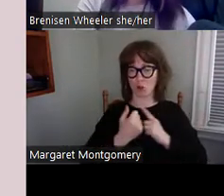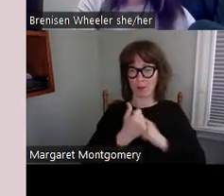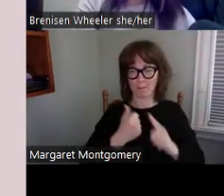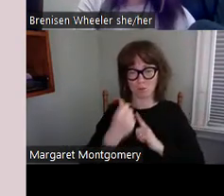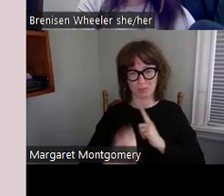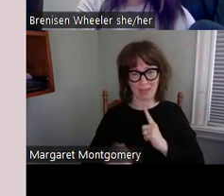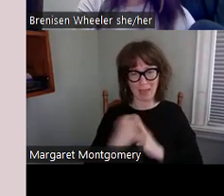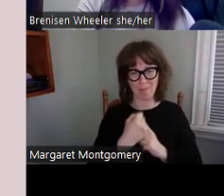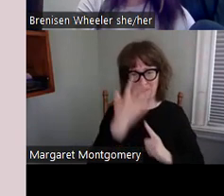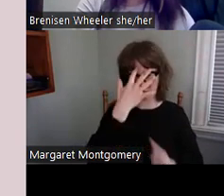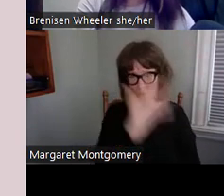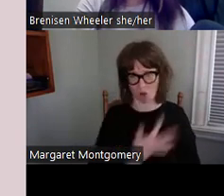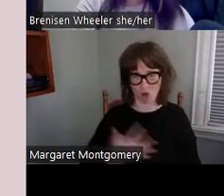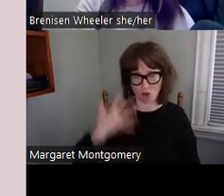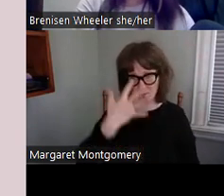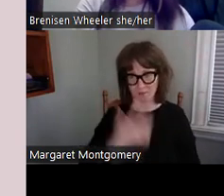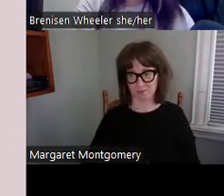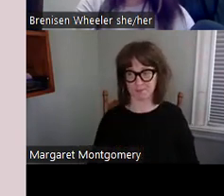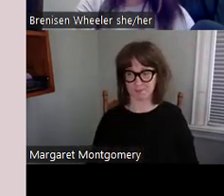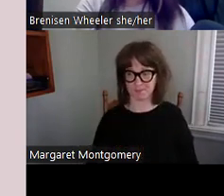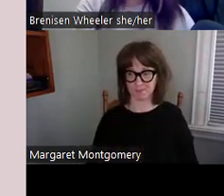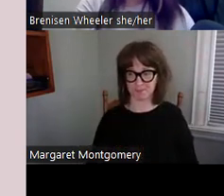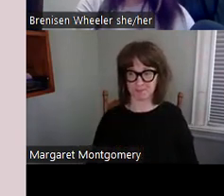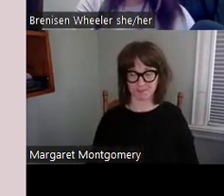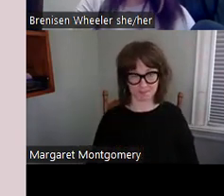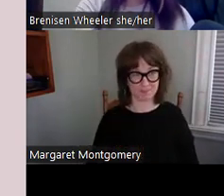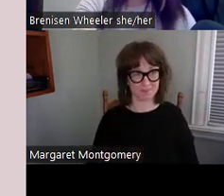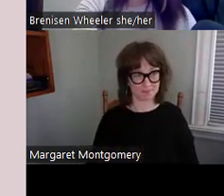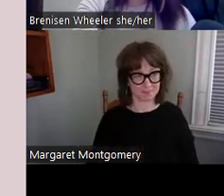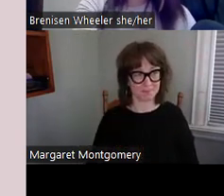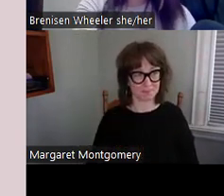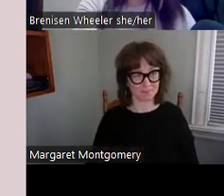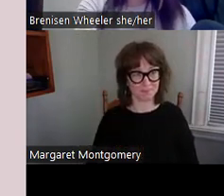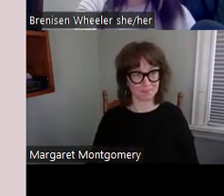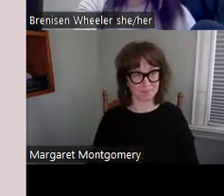involved 13:11:39 People who experience abuse will